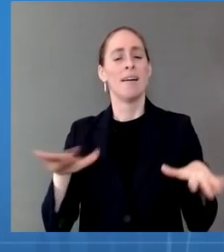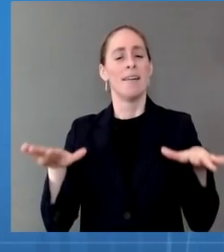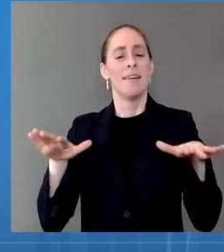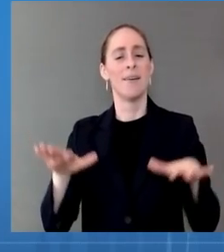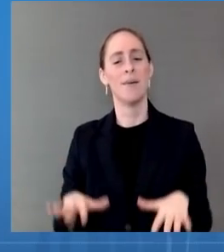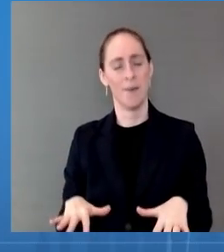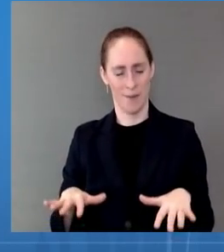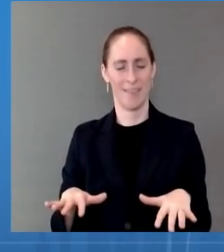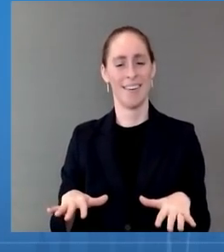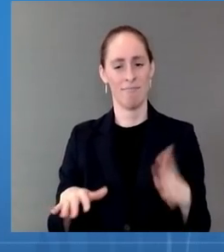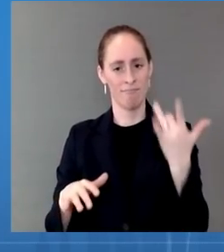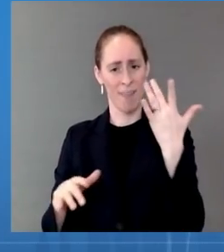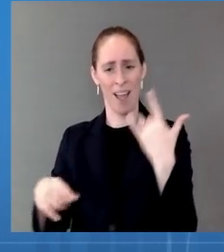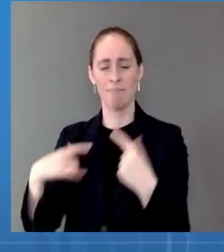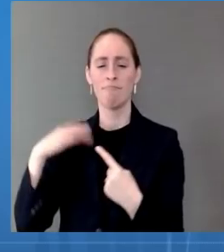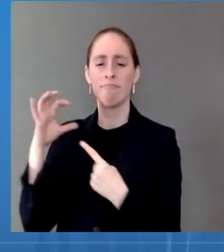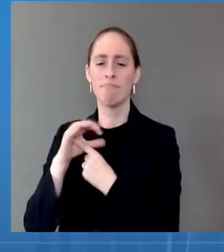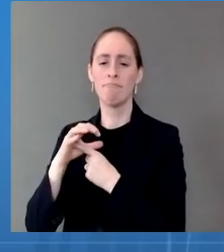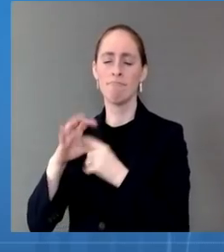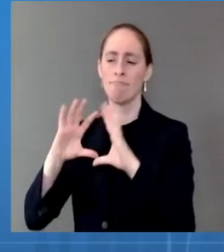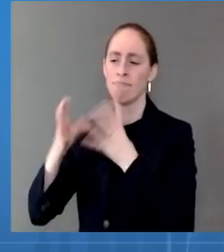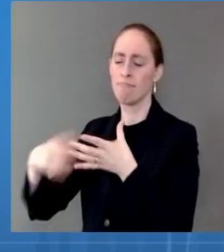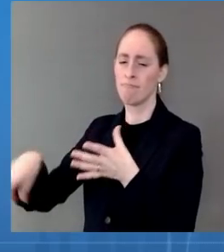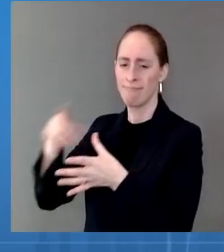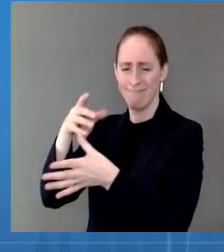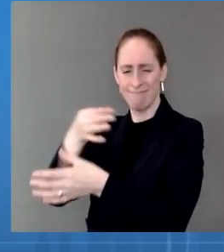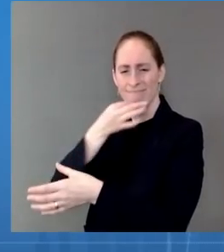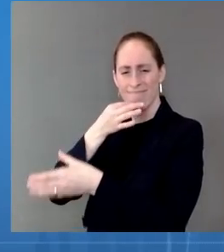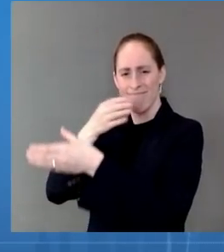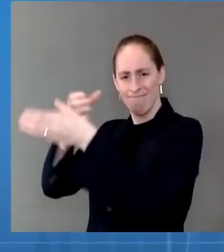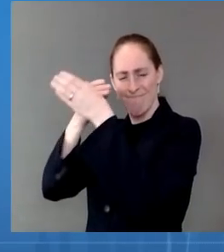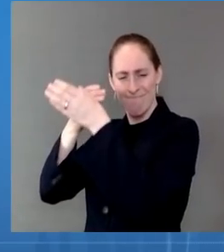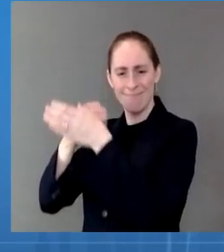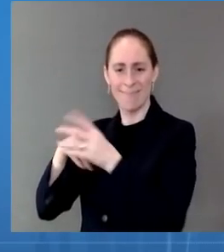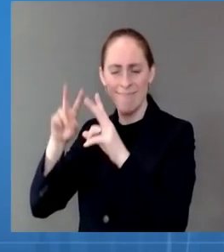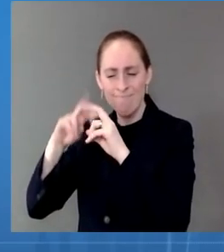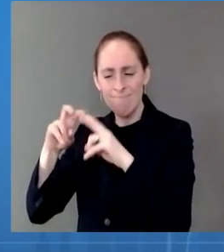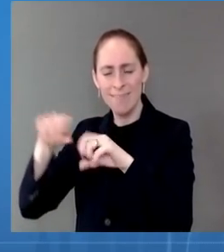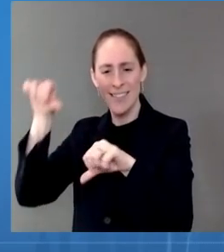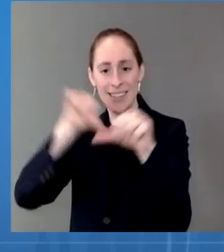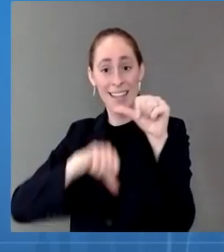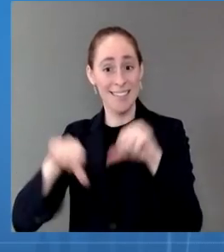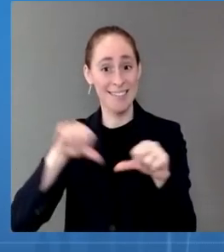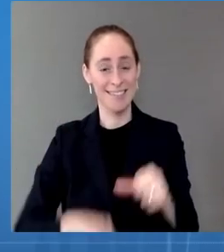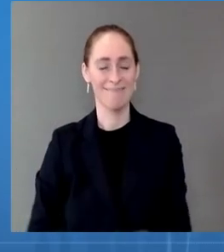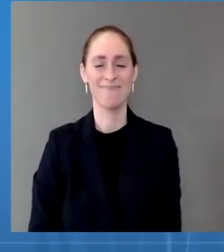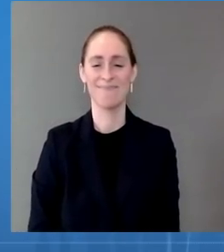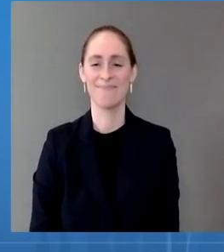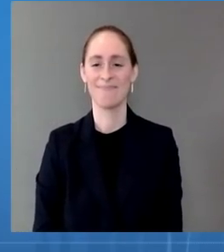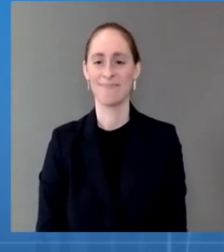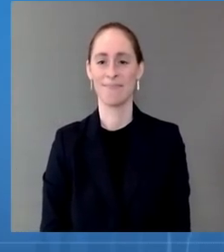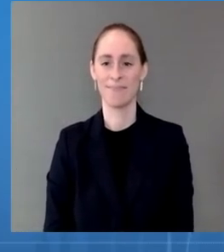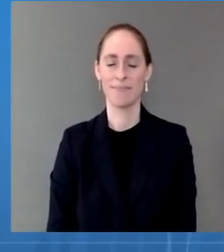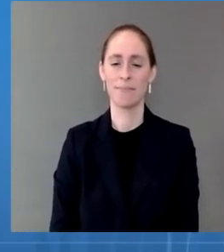With that over to Dr. Fauci. Dr. Fauci: Thank you very much, Jeff. I'd like to spend just the next couple of minutes